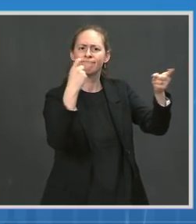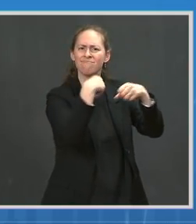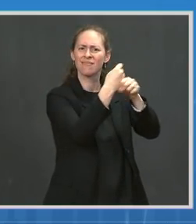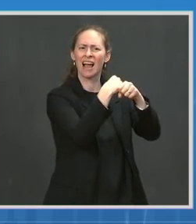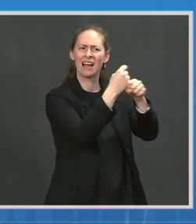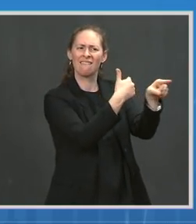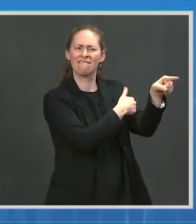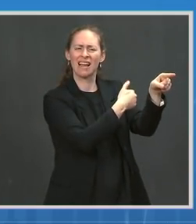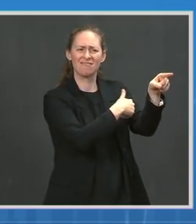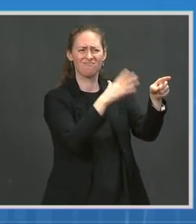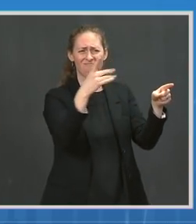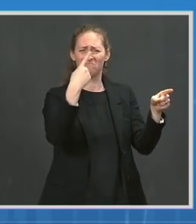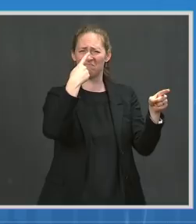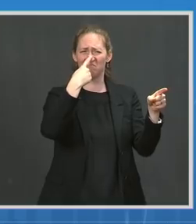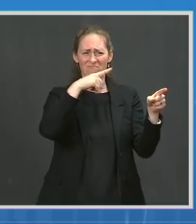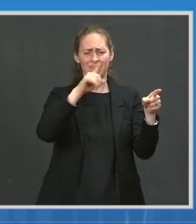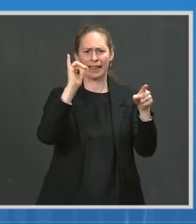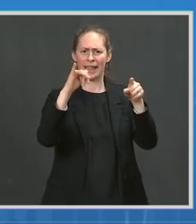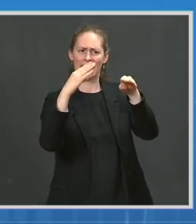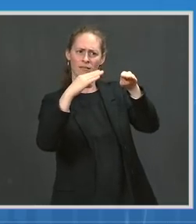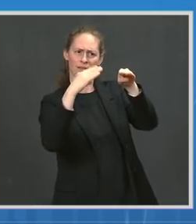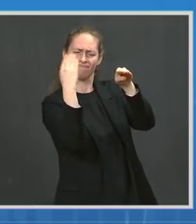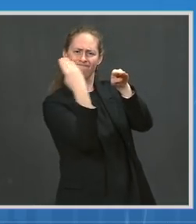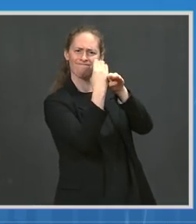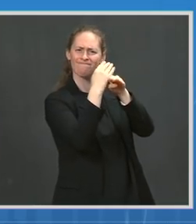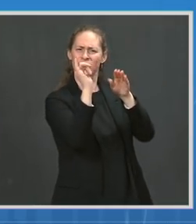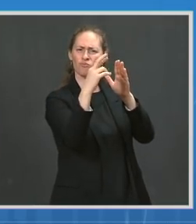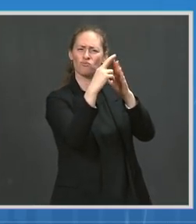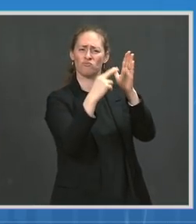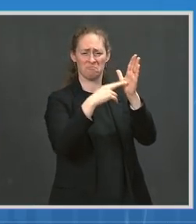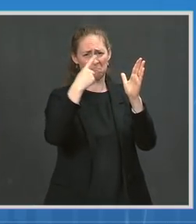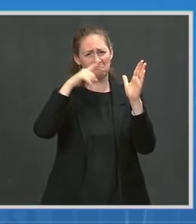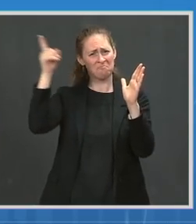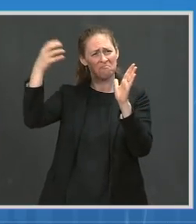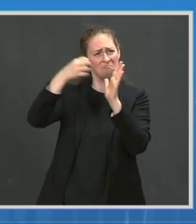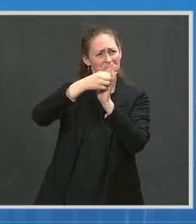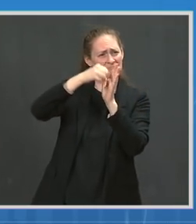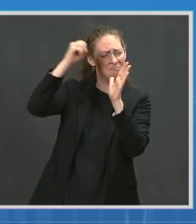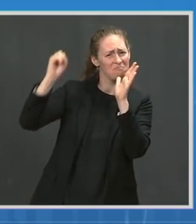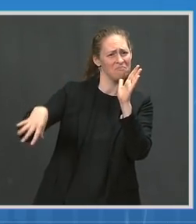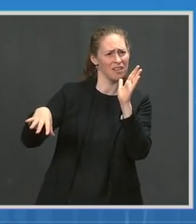Which raw materials are at issue here? And do you have any plans to address Serum's concerns?